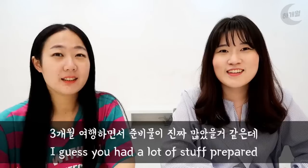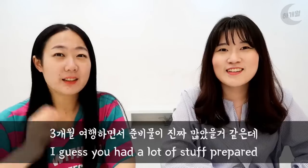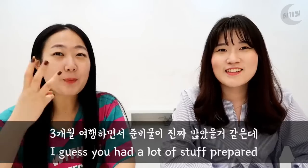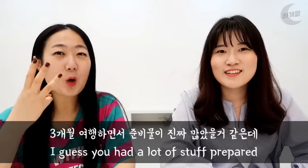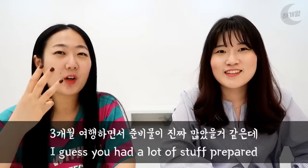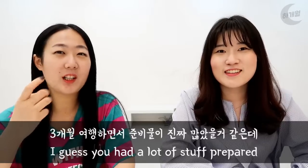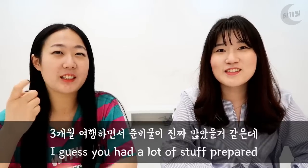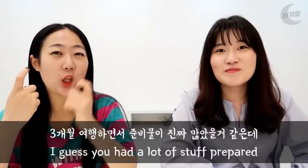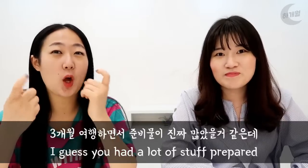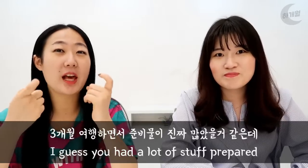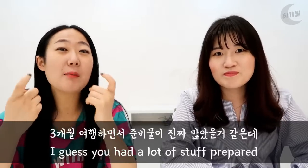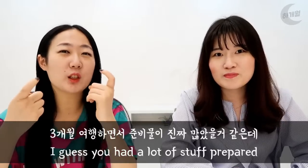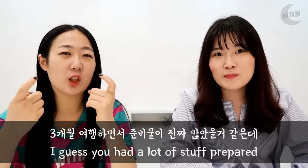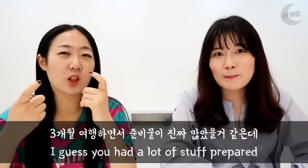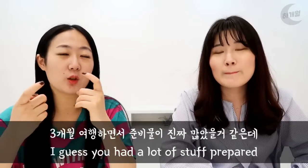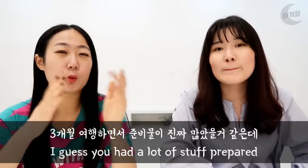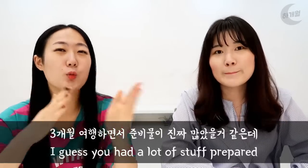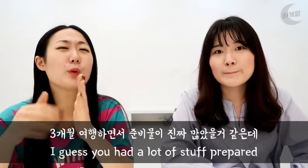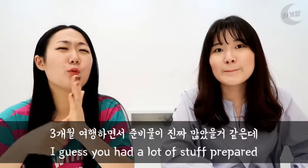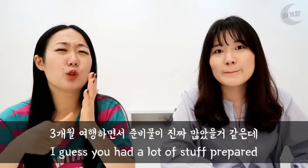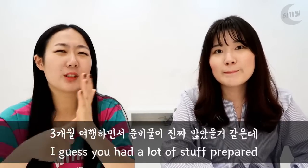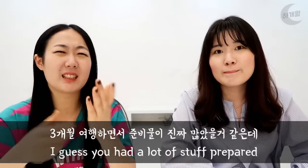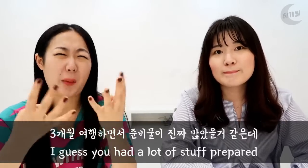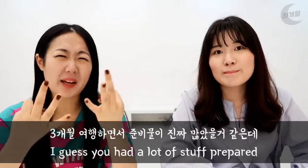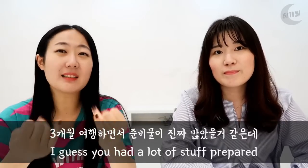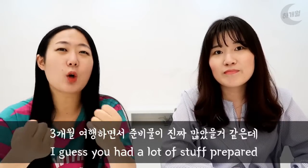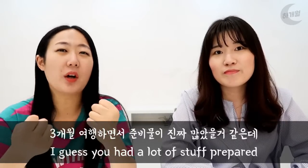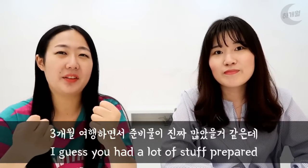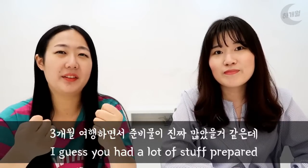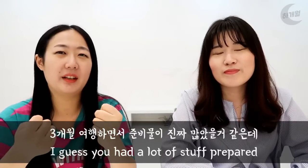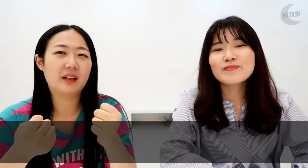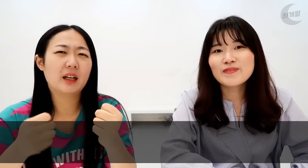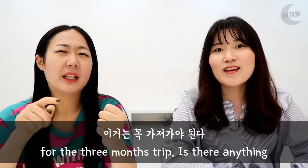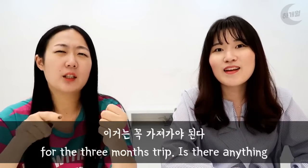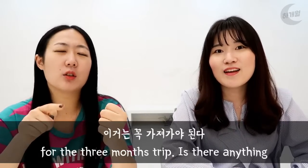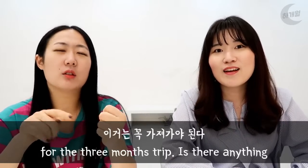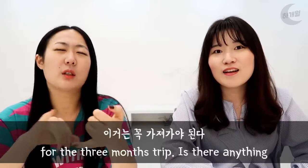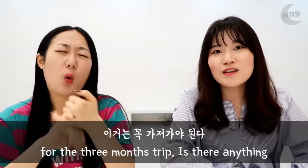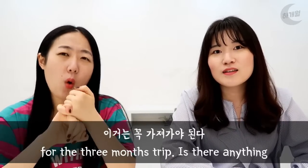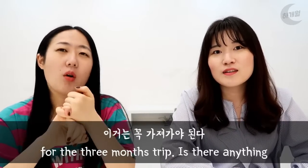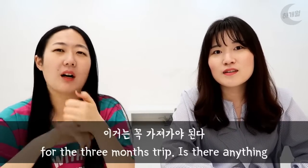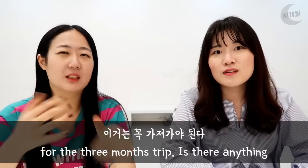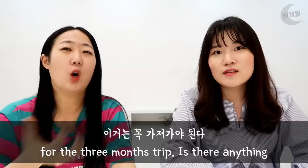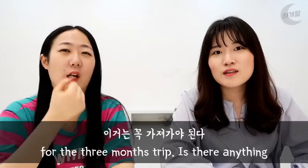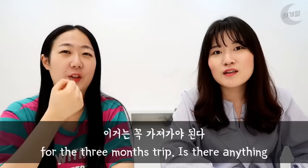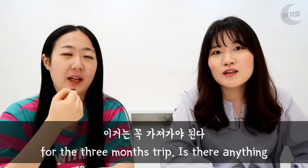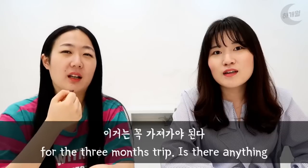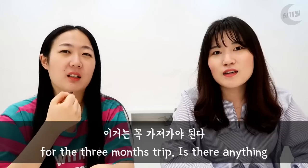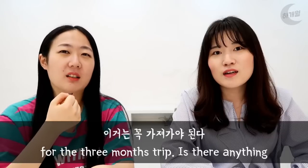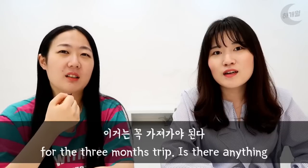I guess you had a lot of stuff prepared for the three months trip. Is there anything